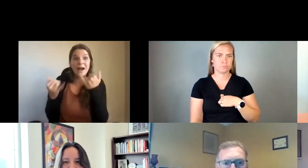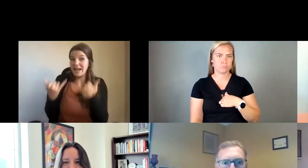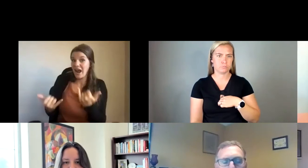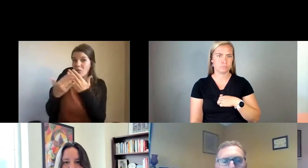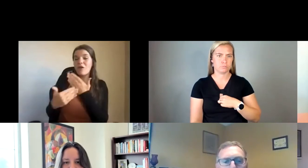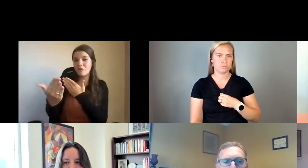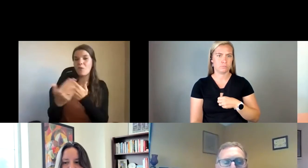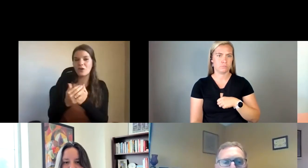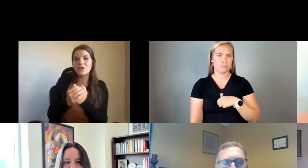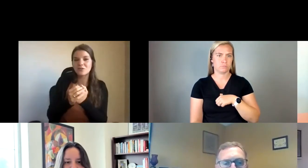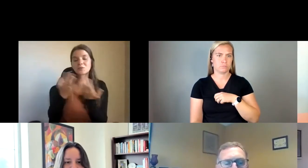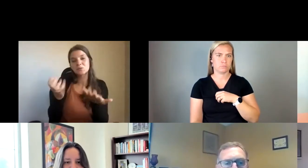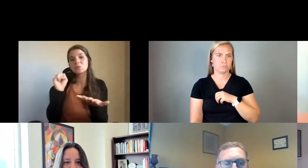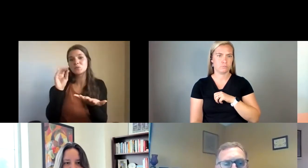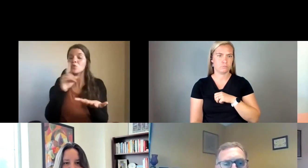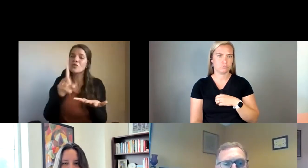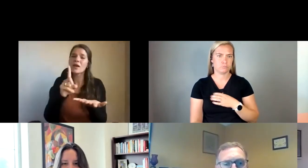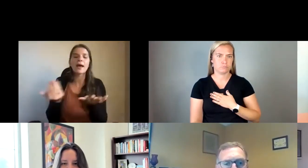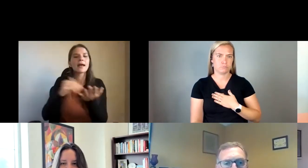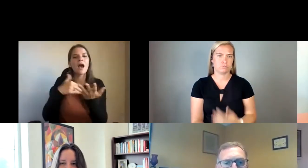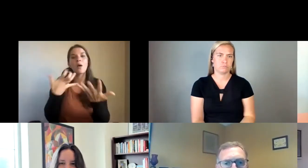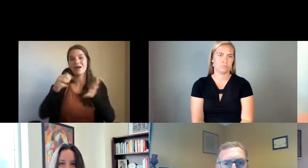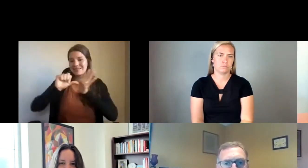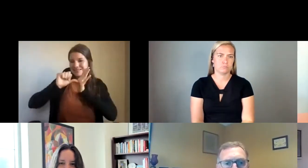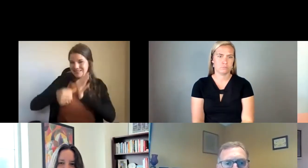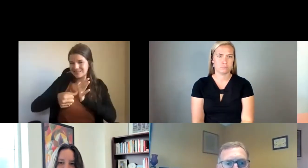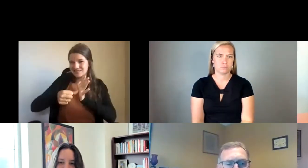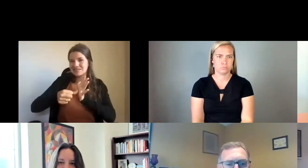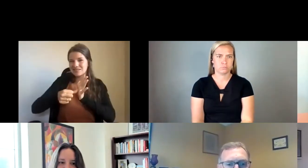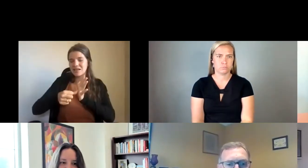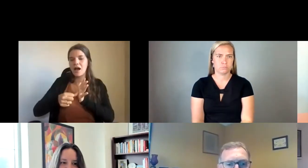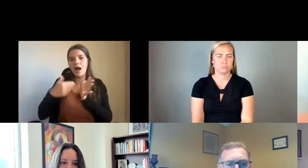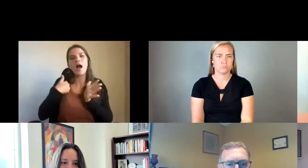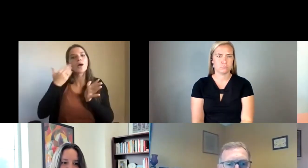I really just want to reiterate that I know that this is a challenging